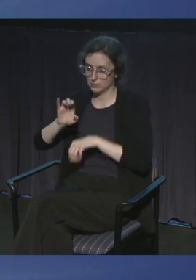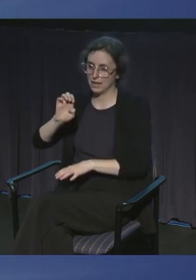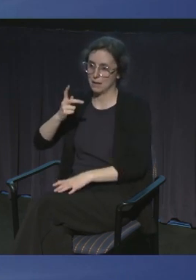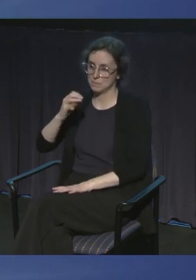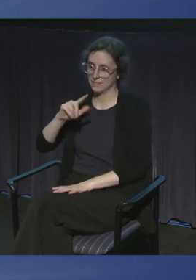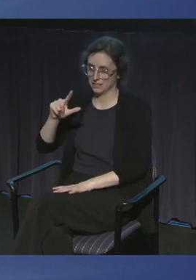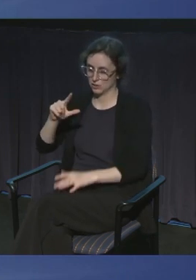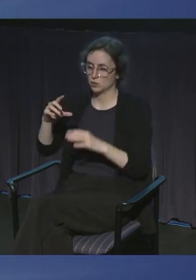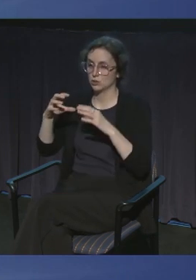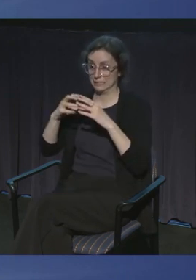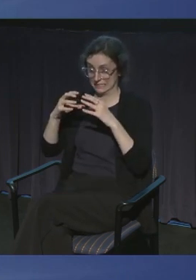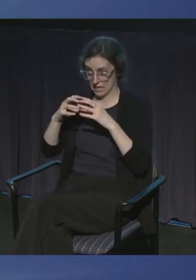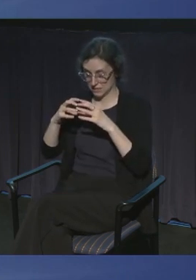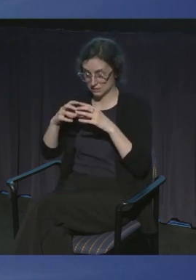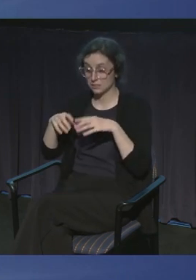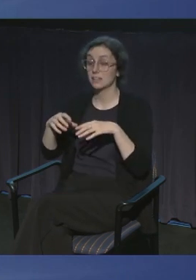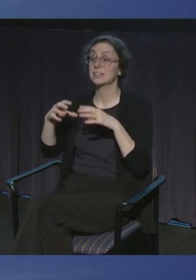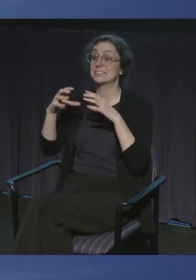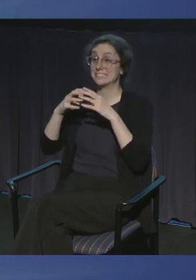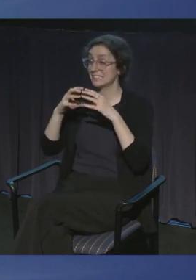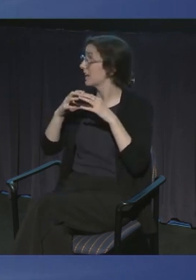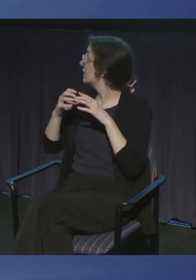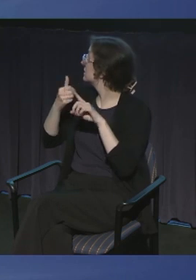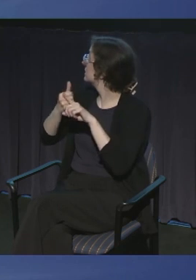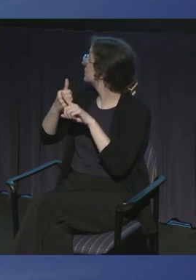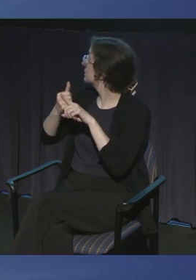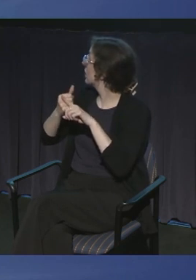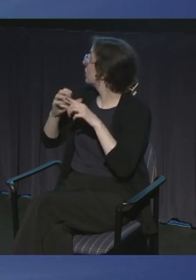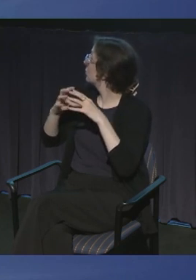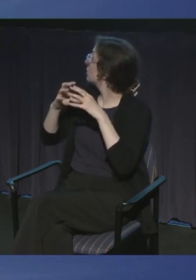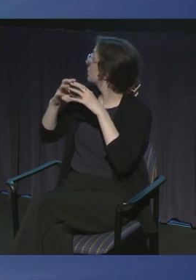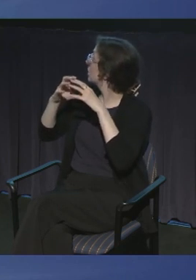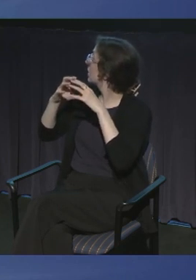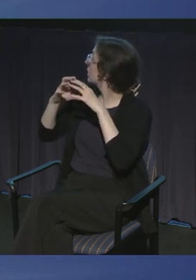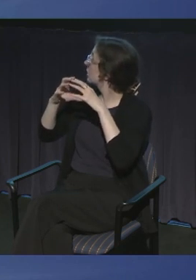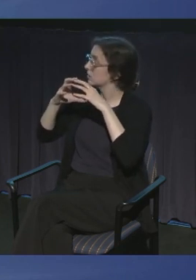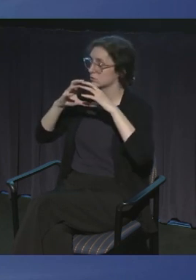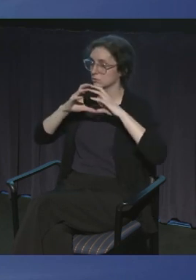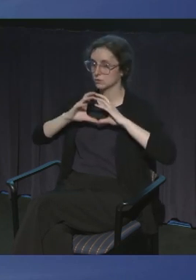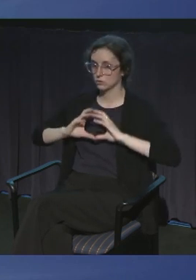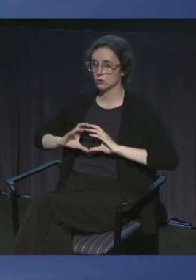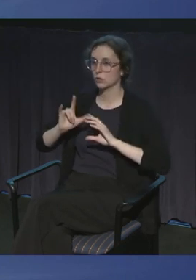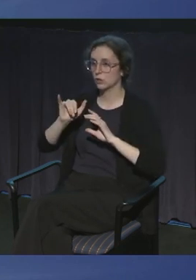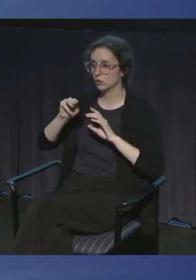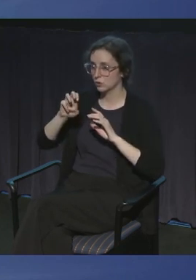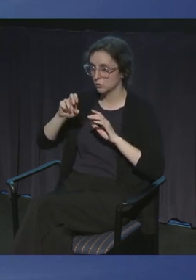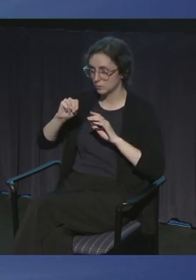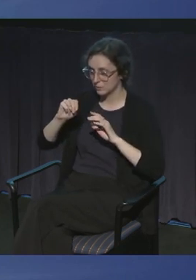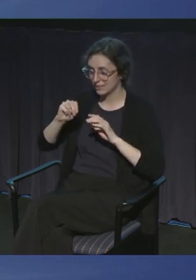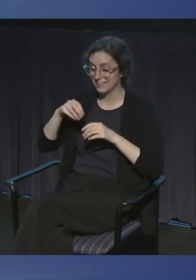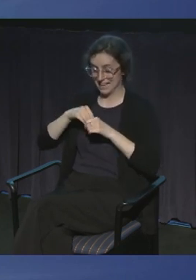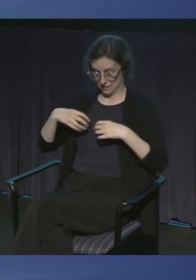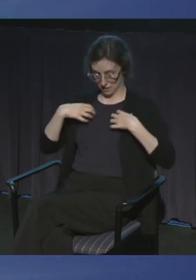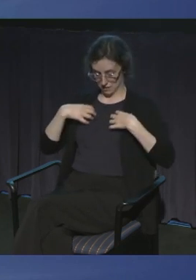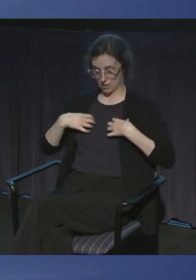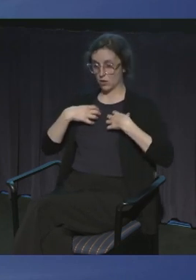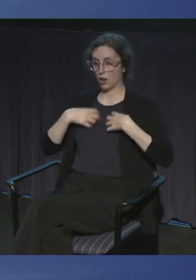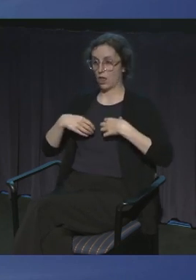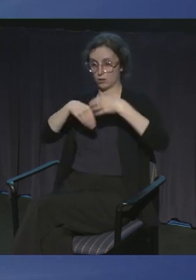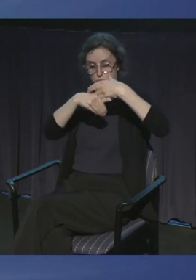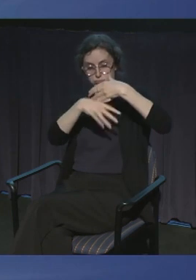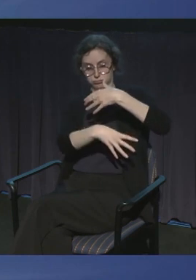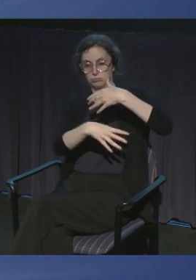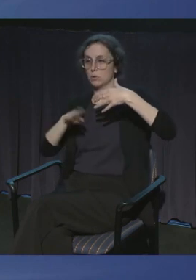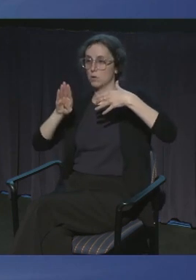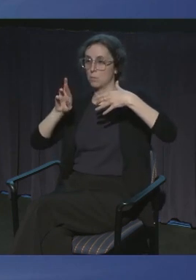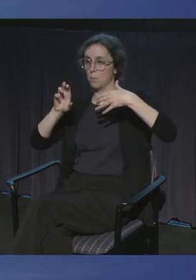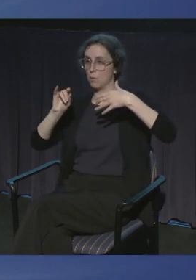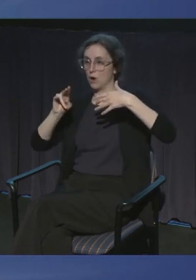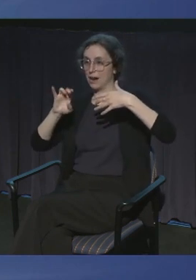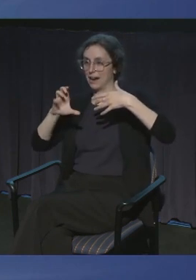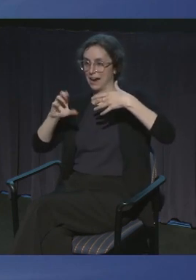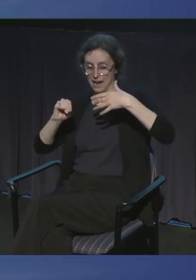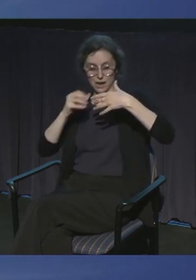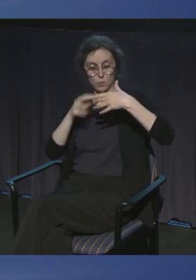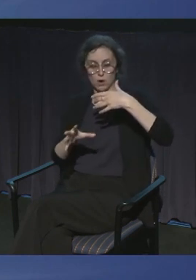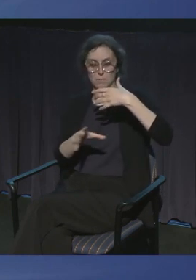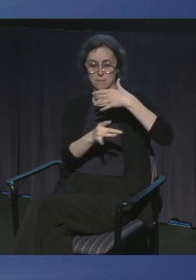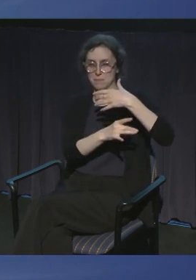EPITHELIAL CELLS, AND THE CELLS